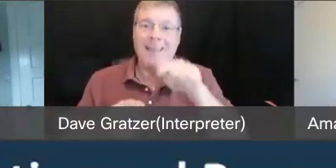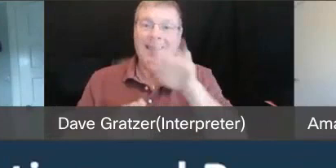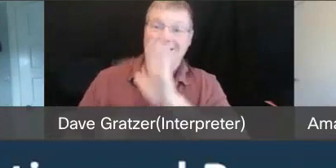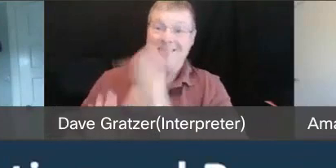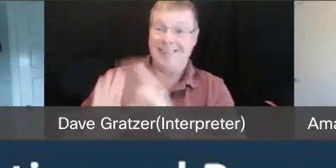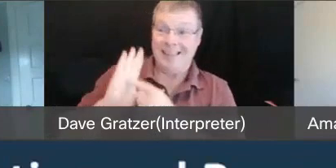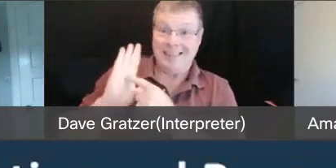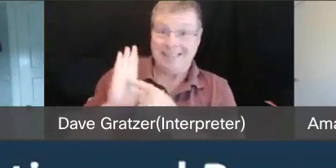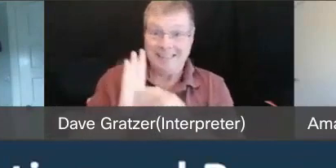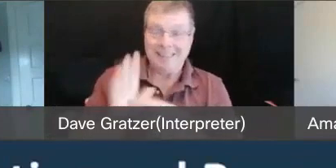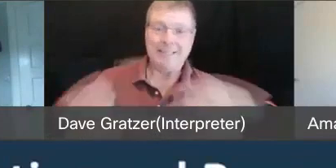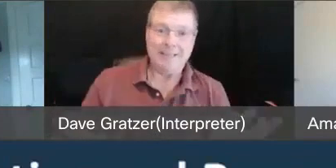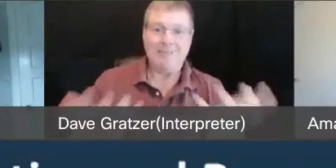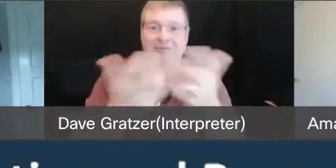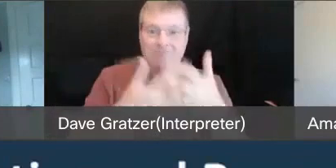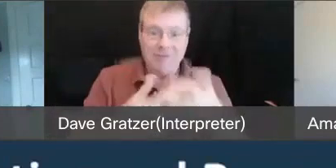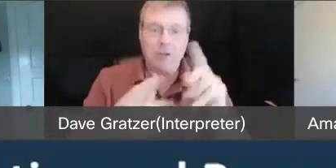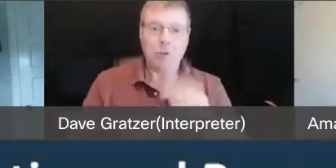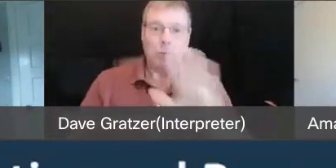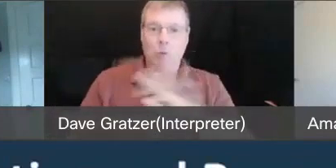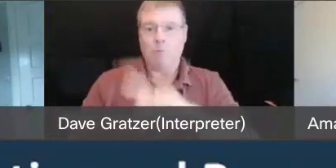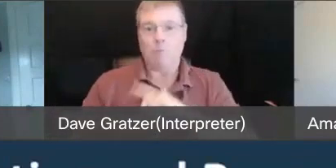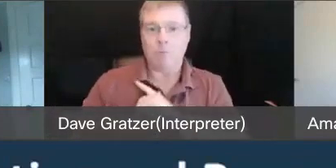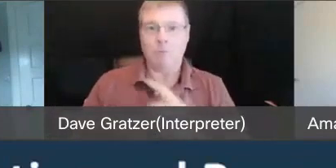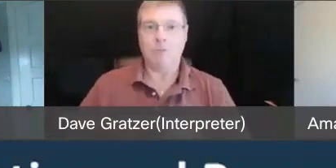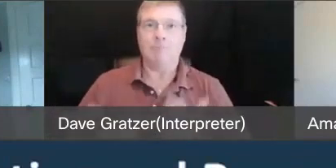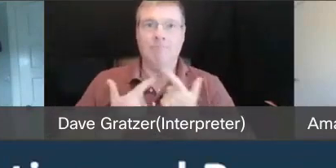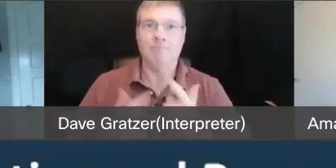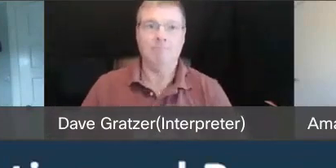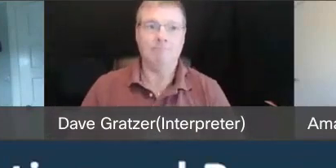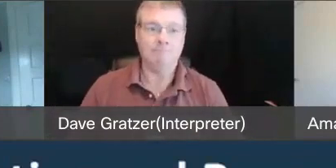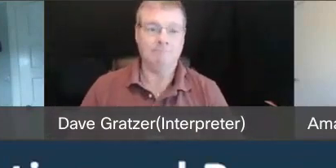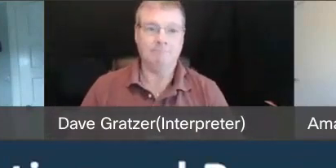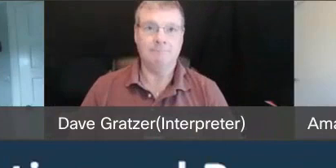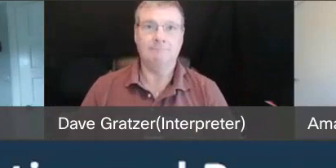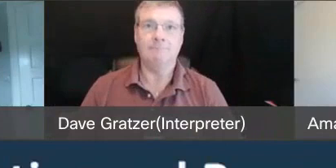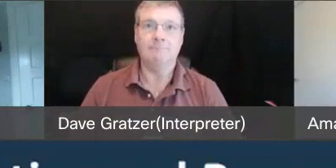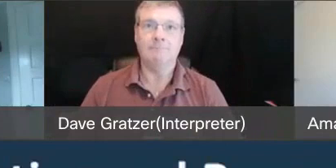fit into their personal lives and there you to find .